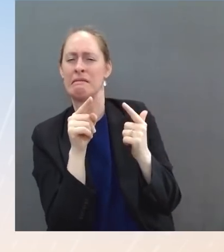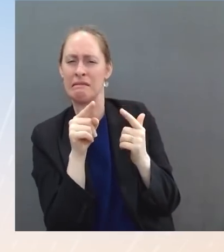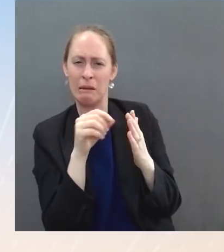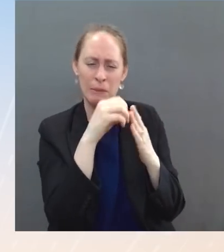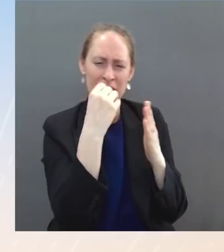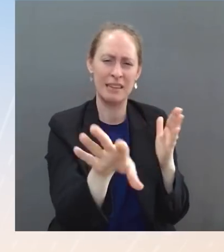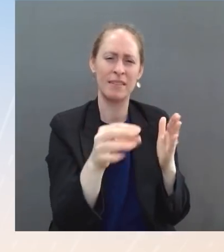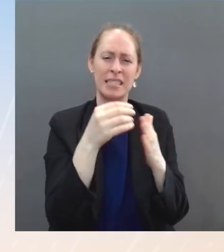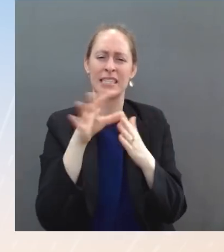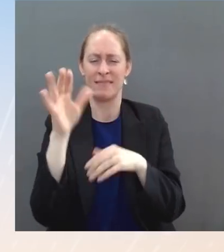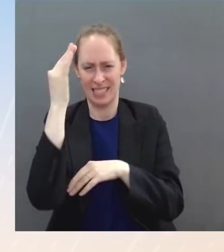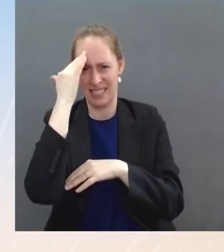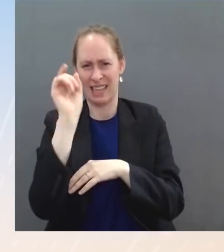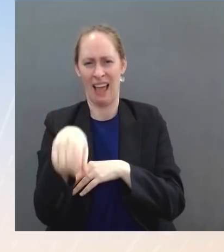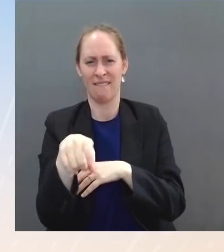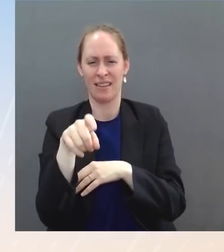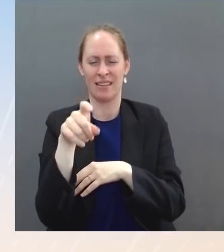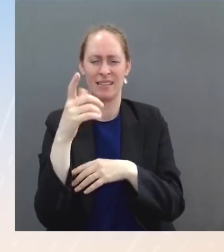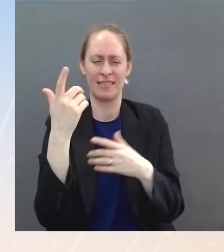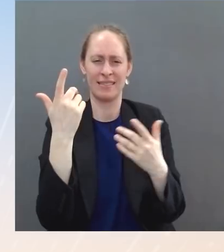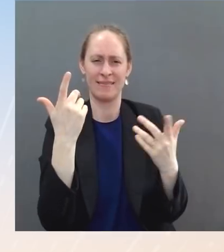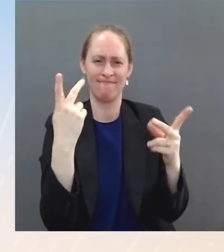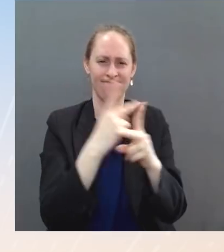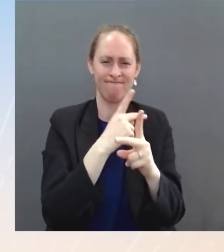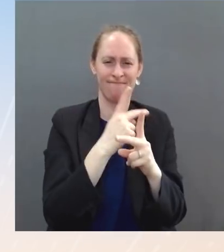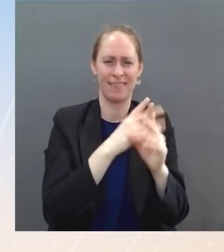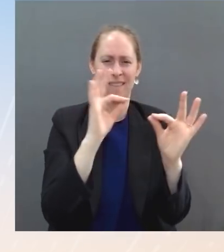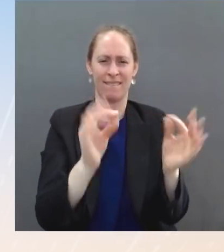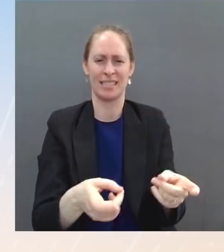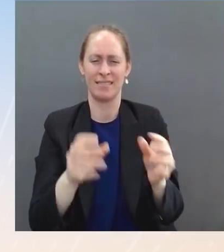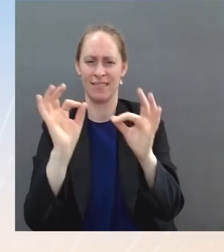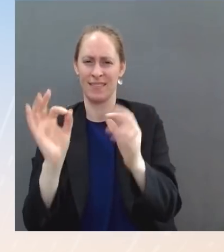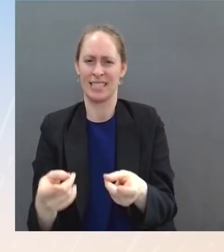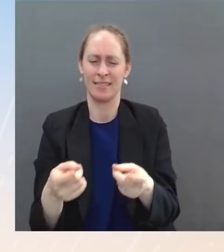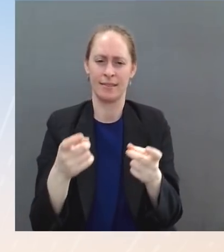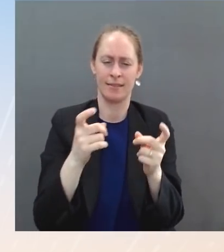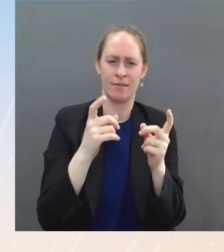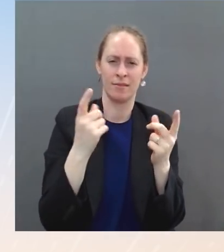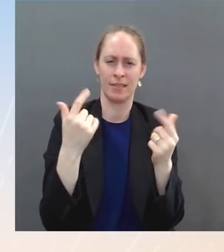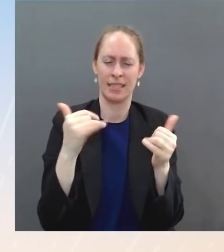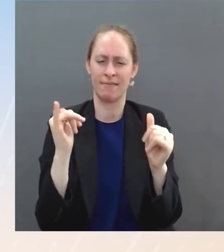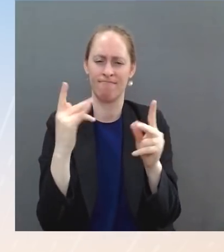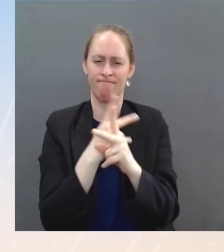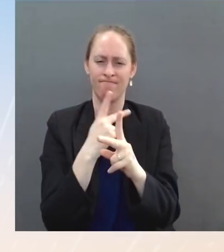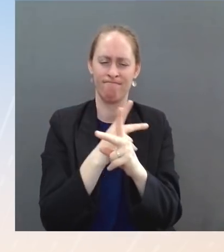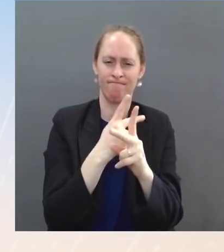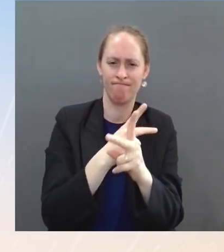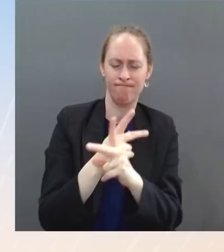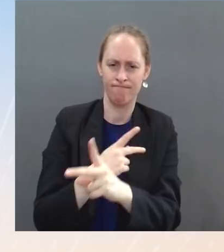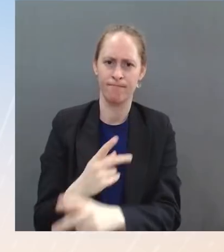that continues to be our assessment, which is -- which is even as there are challenges we need to continue to address,